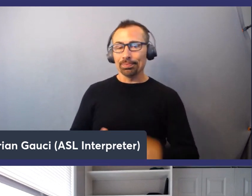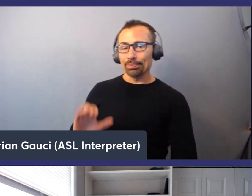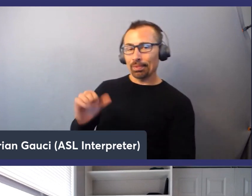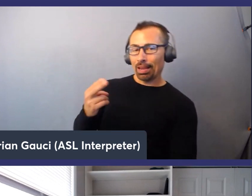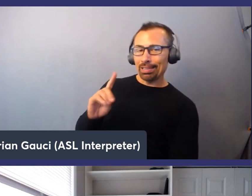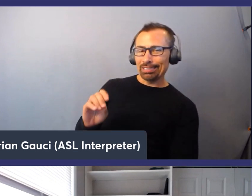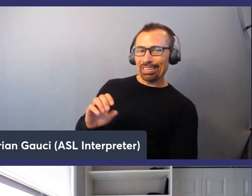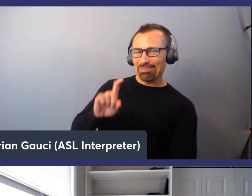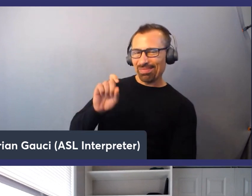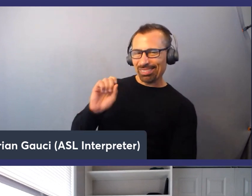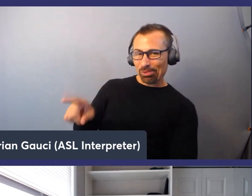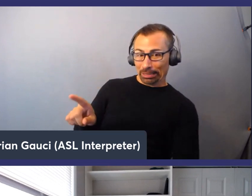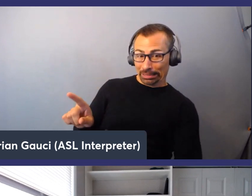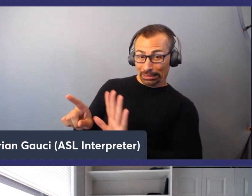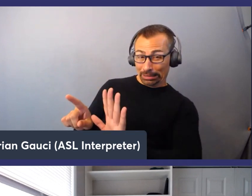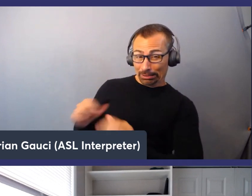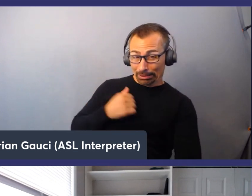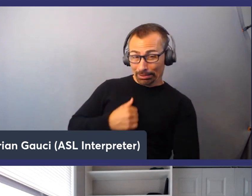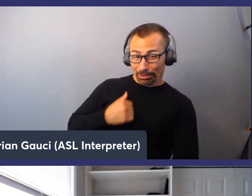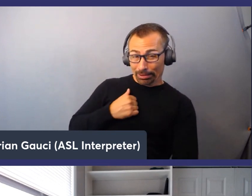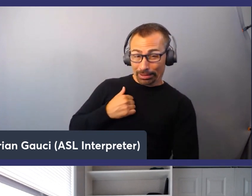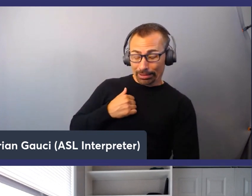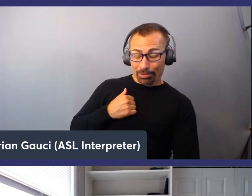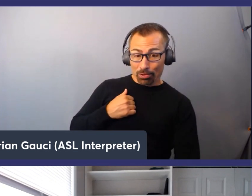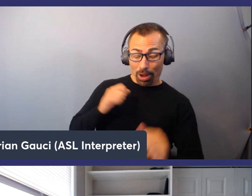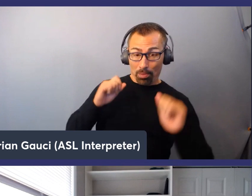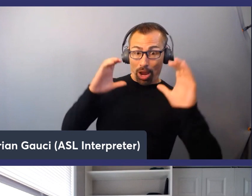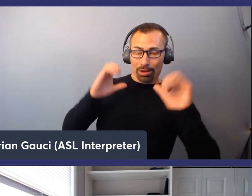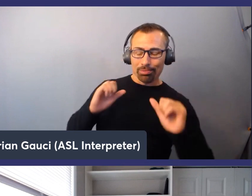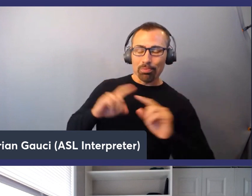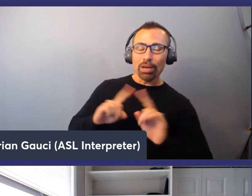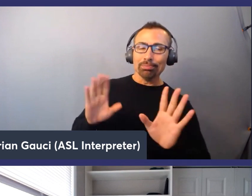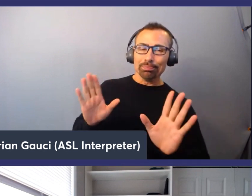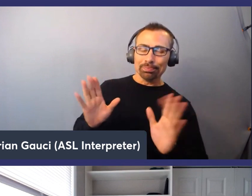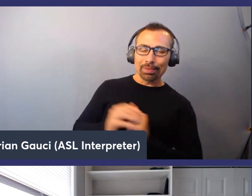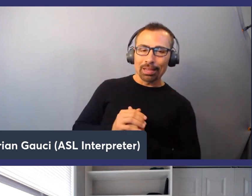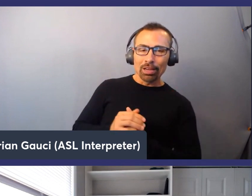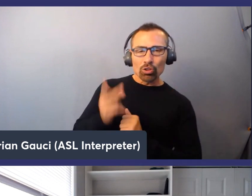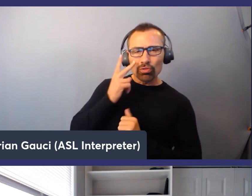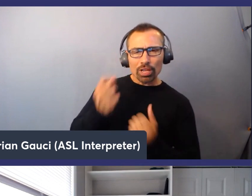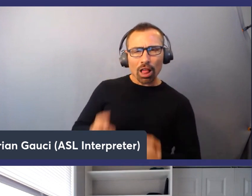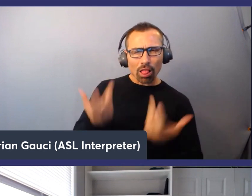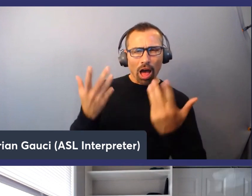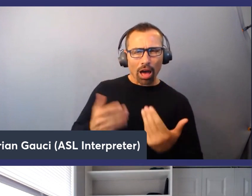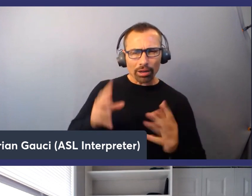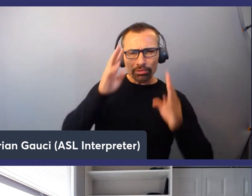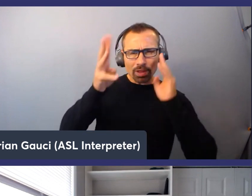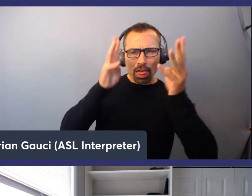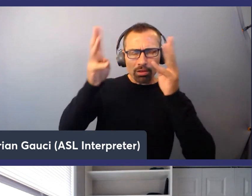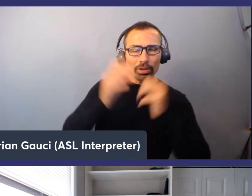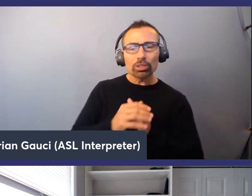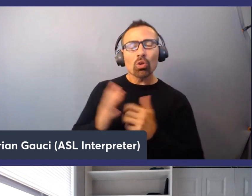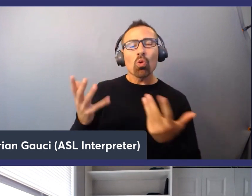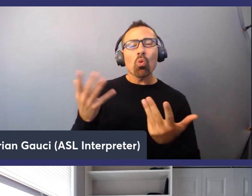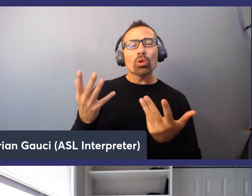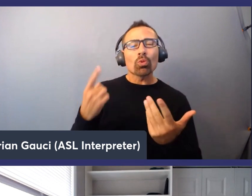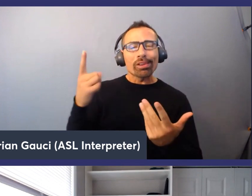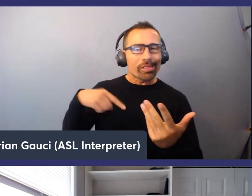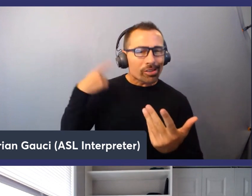I was wondering if there's one of the craziest or most unique graph implementations you've seen, that you were like,